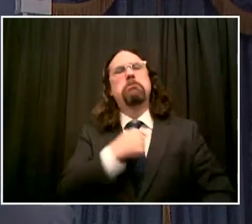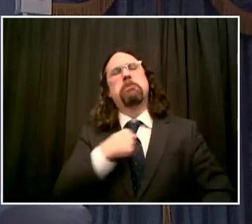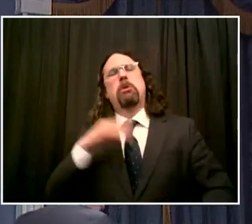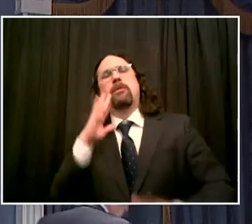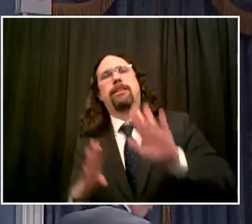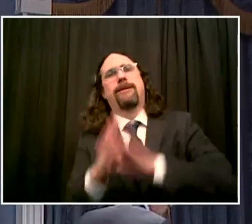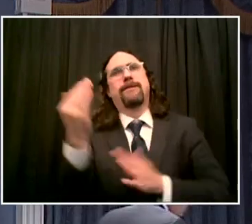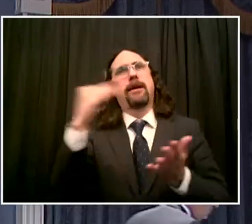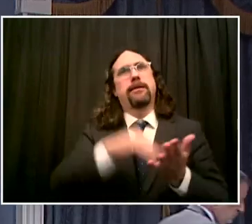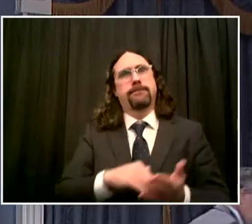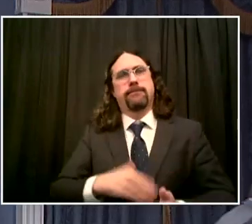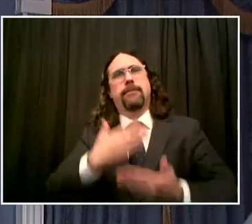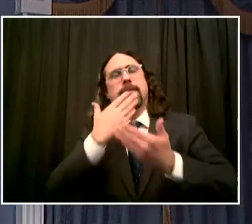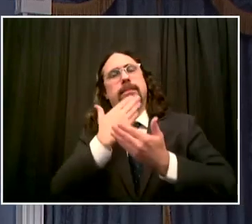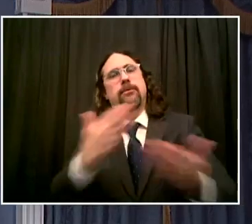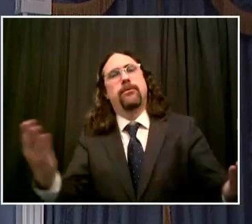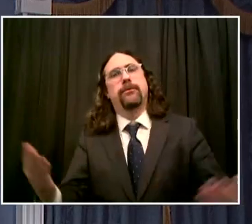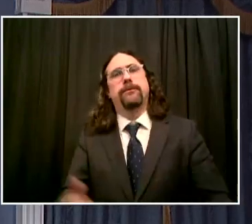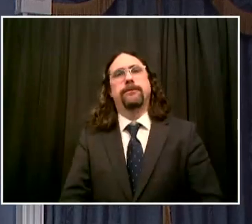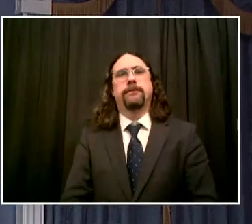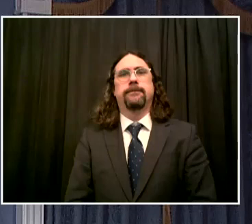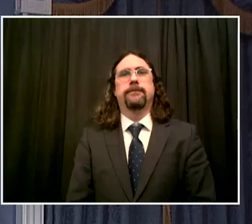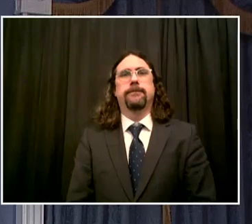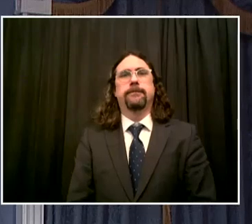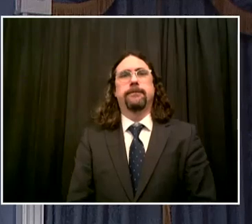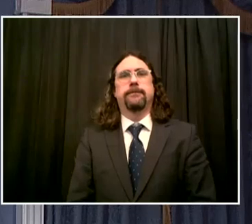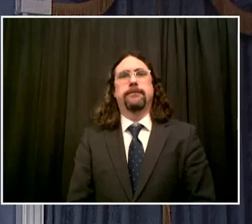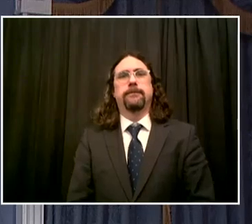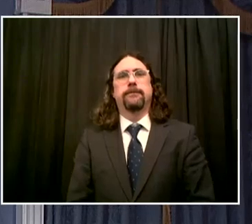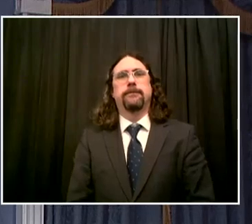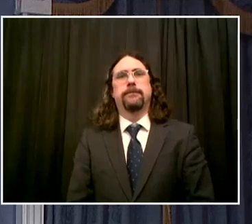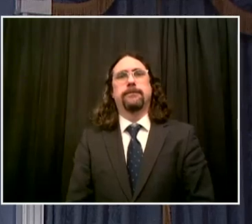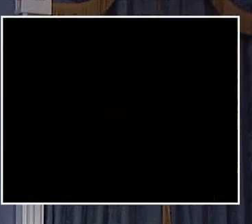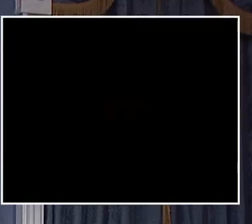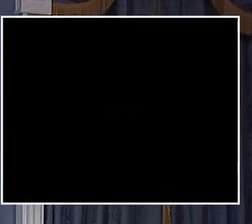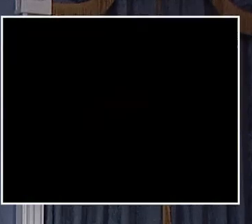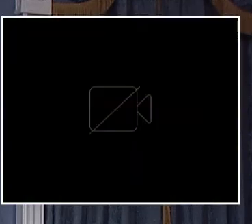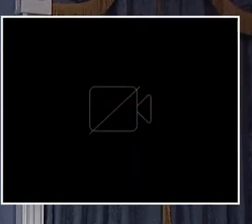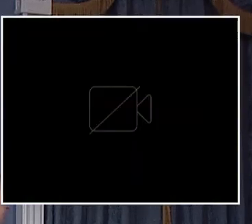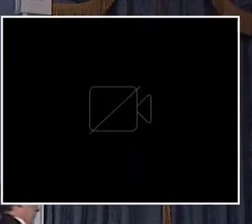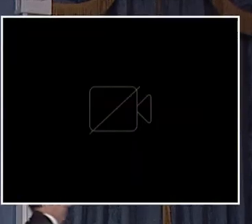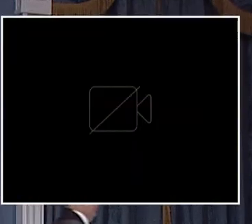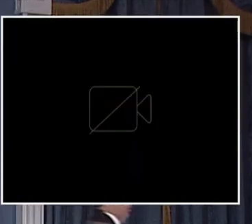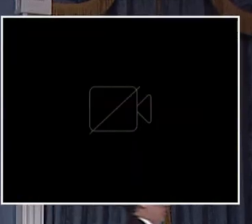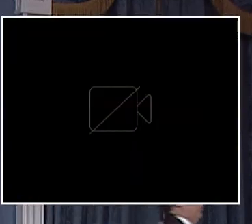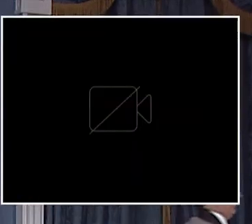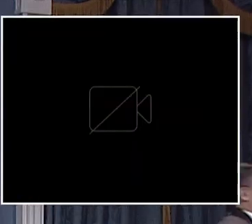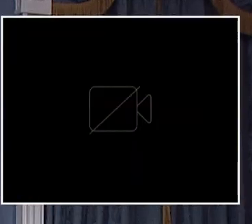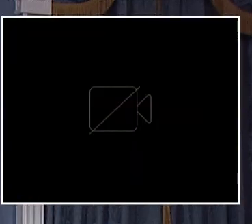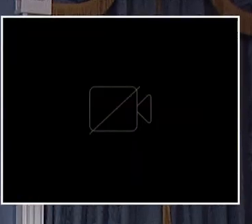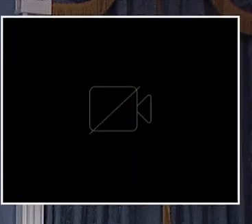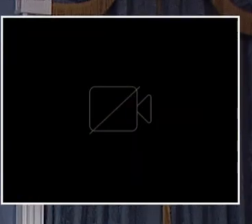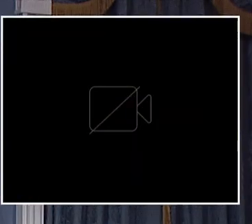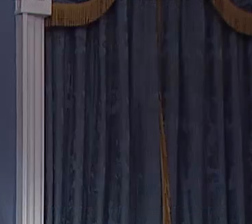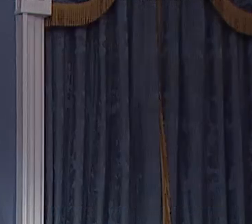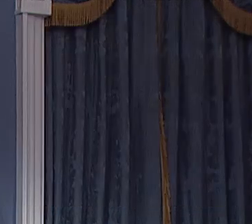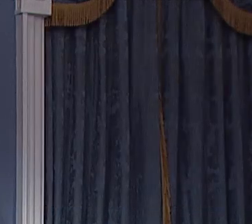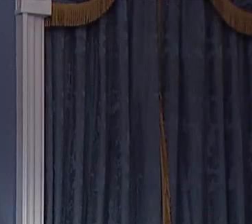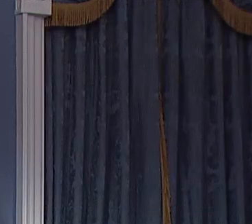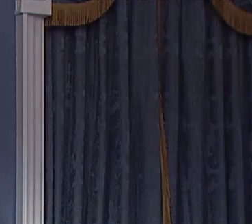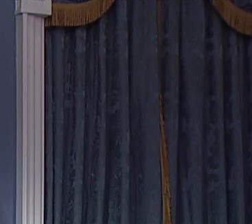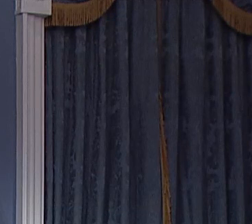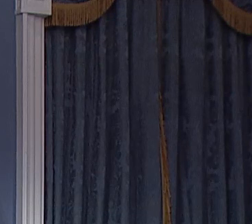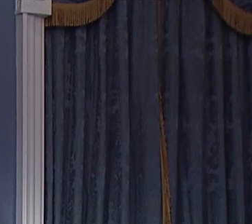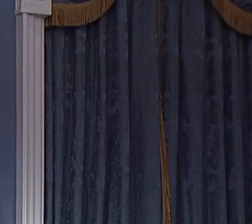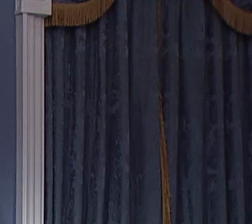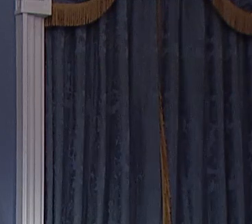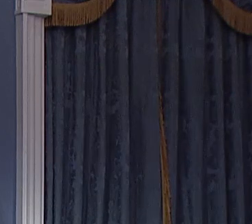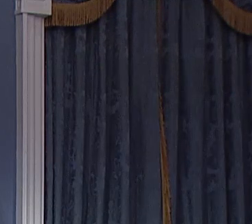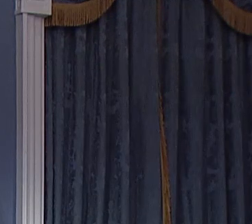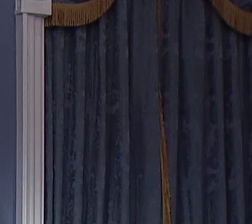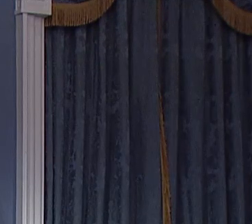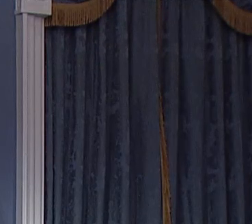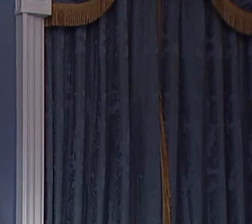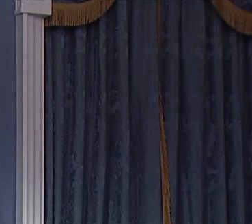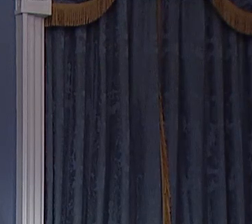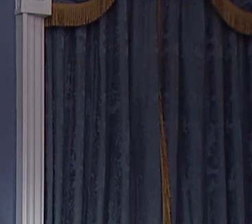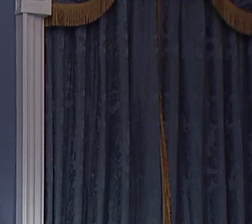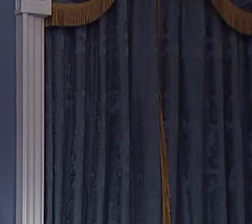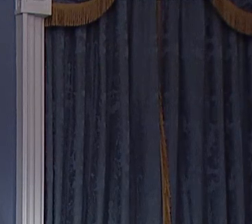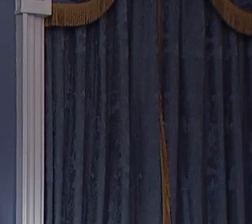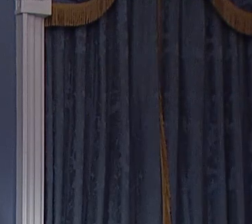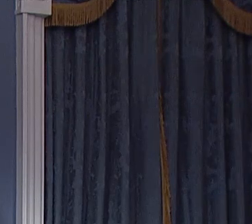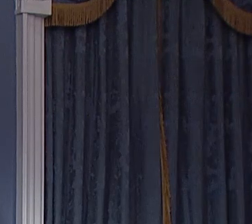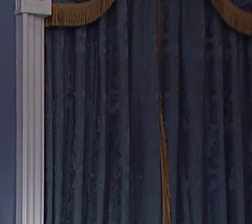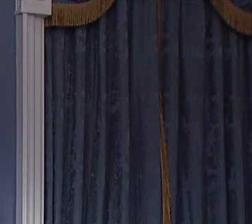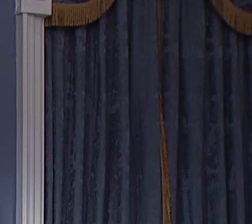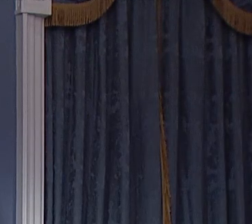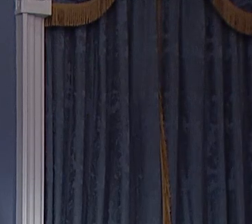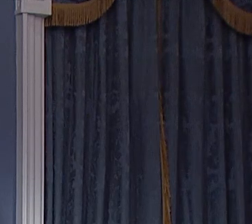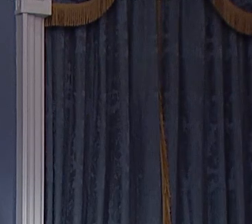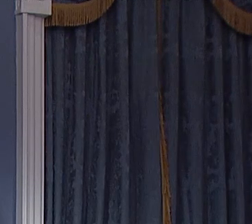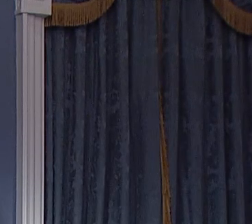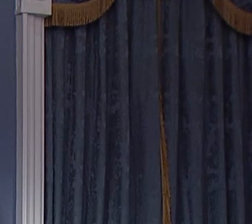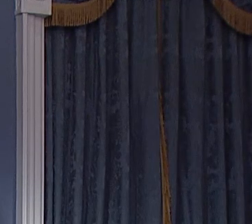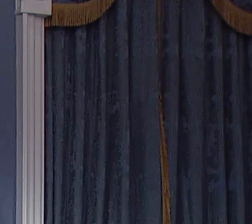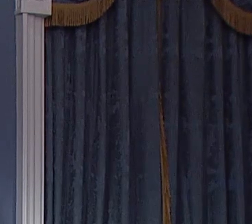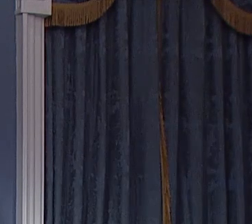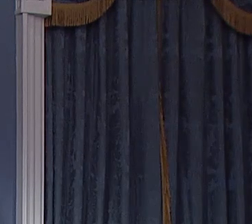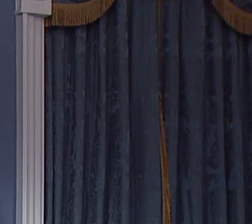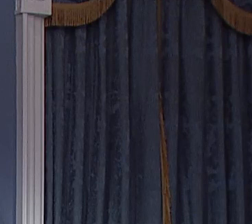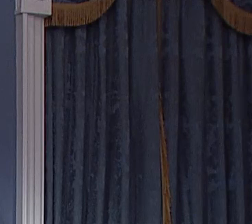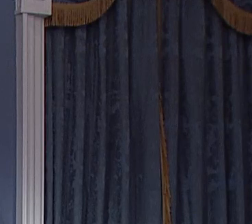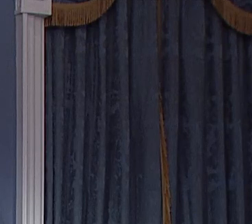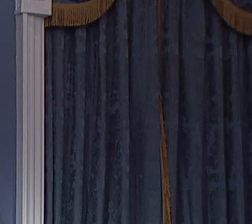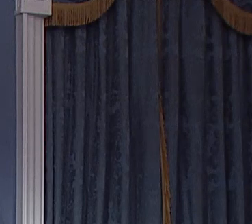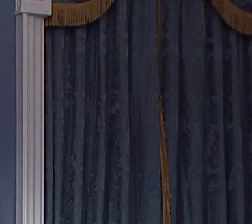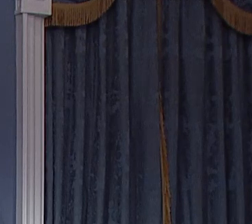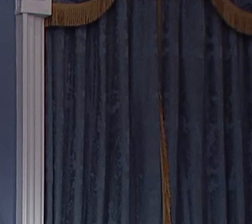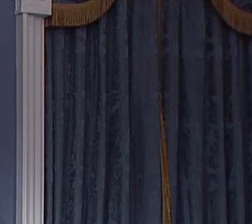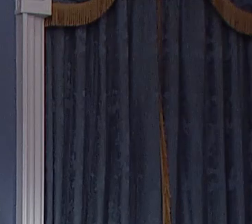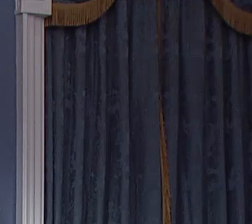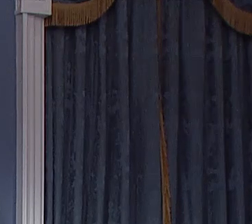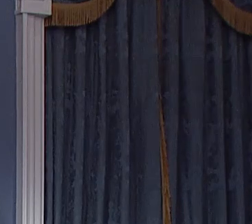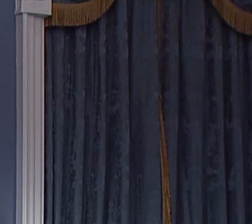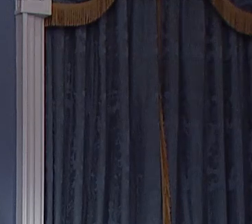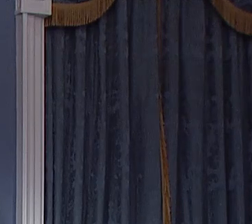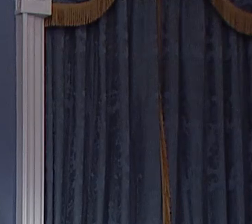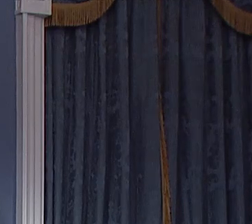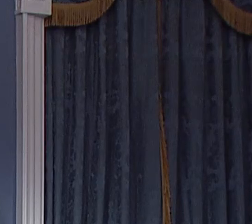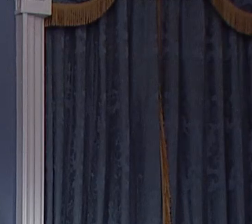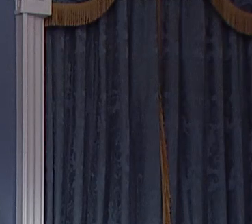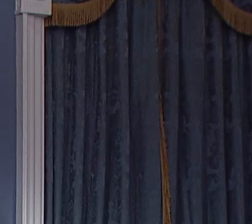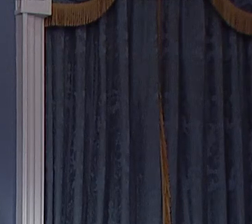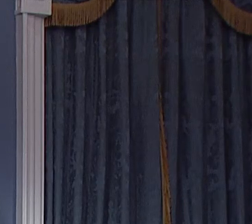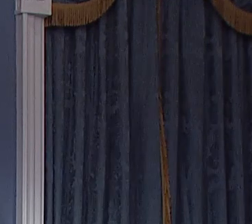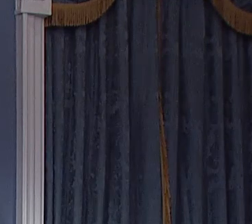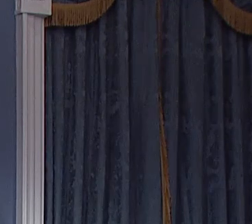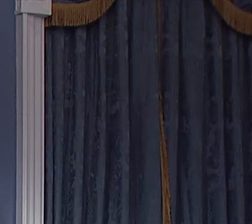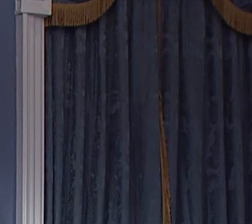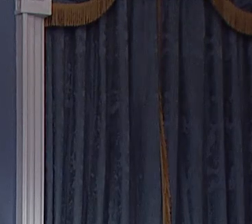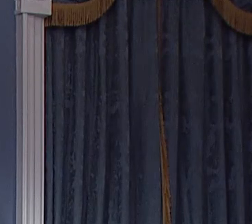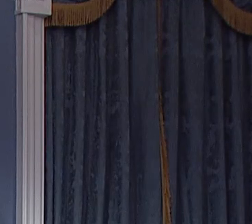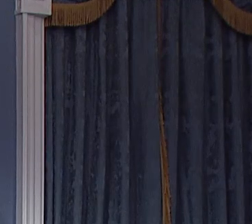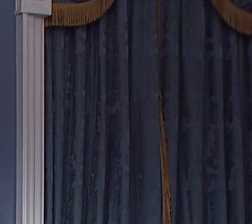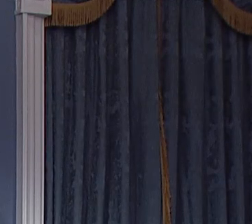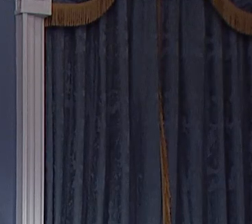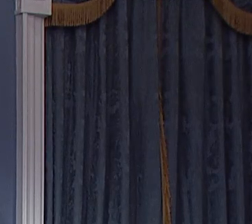THANK YOU.